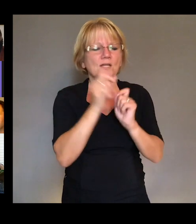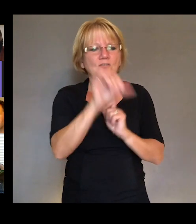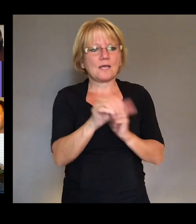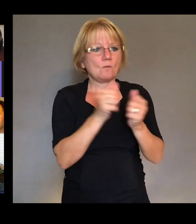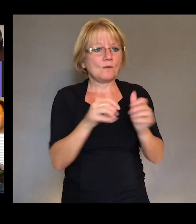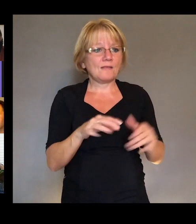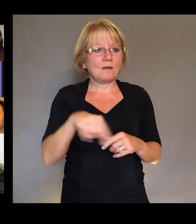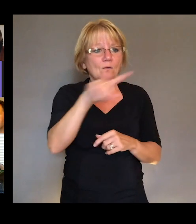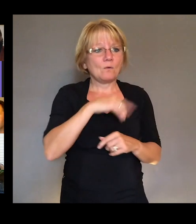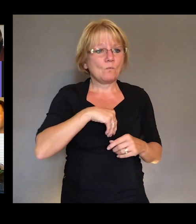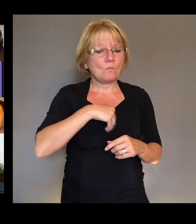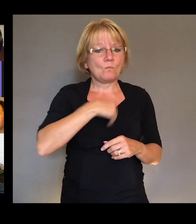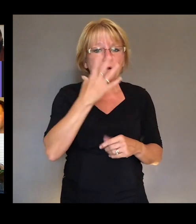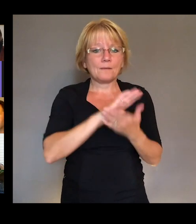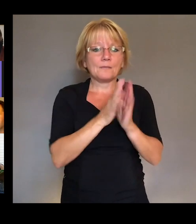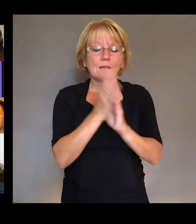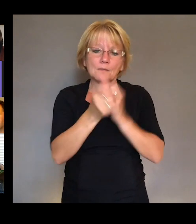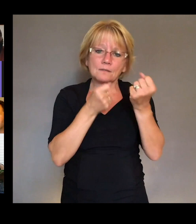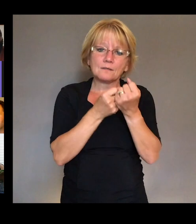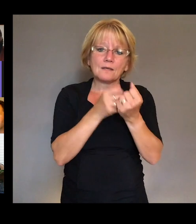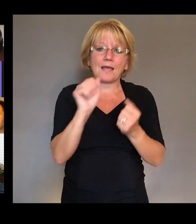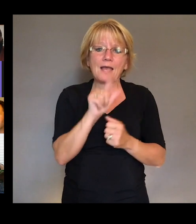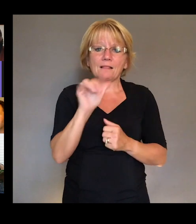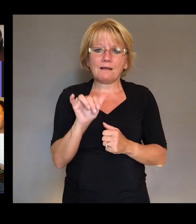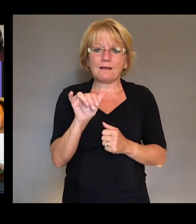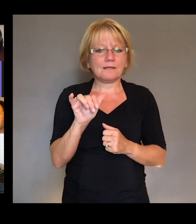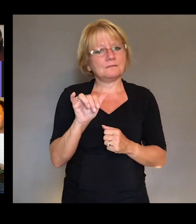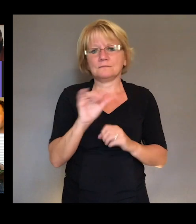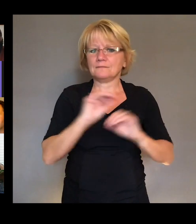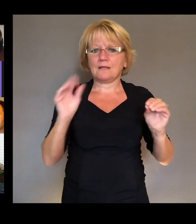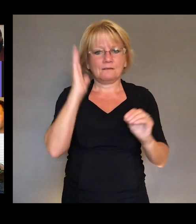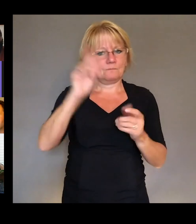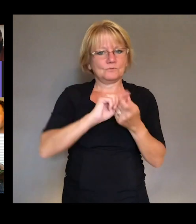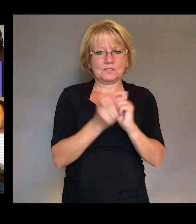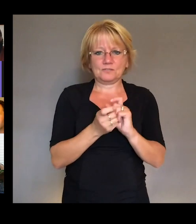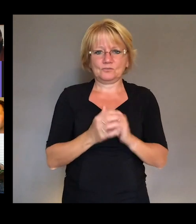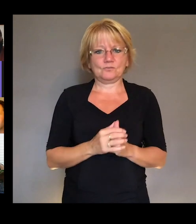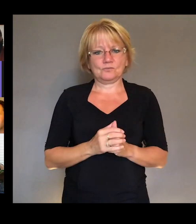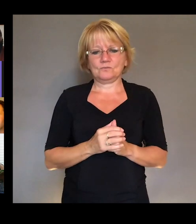because without white people being allies to black people, indigenous people, people of color, nothing is gonna change.